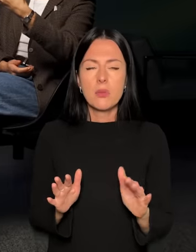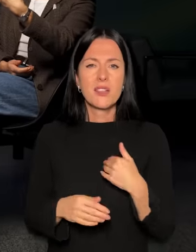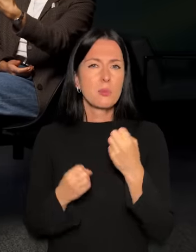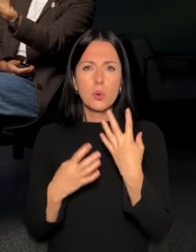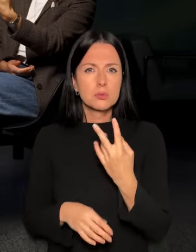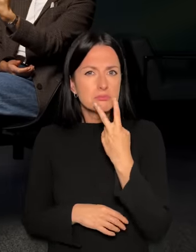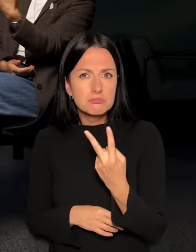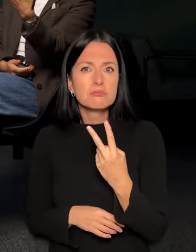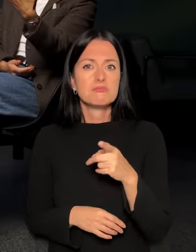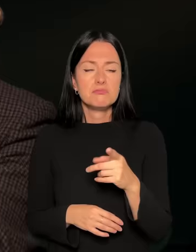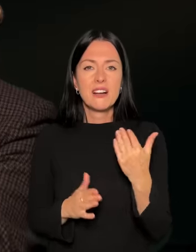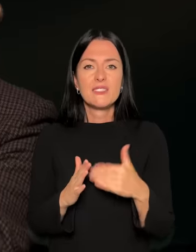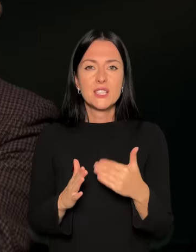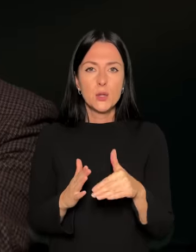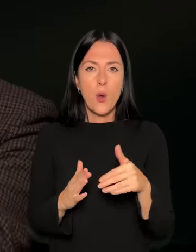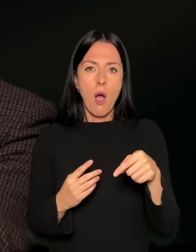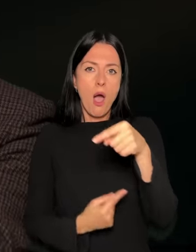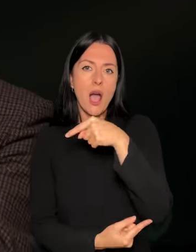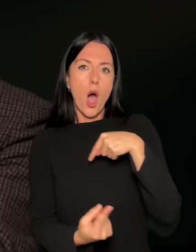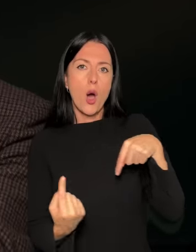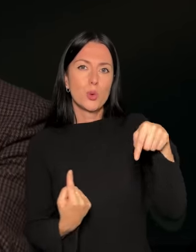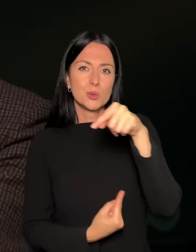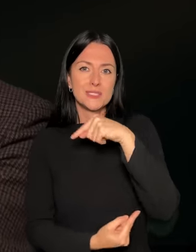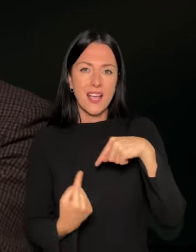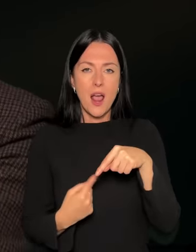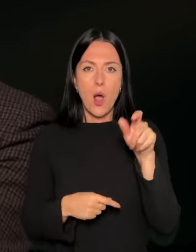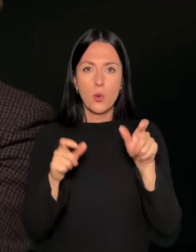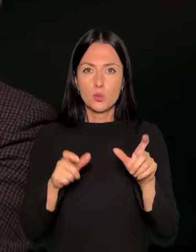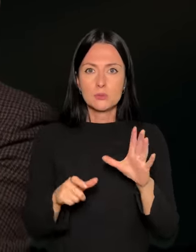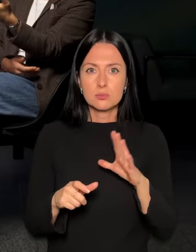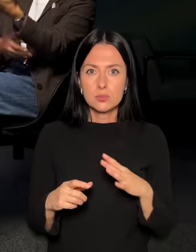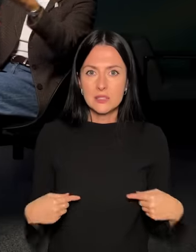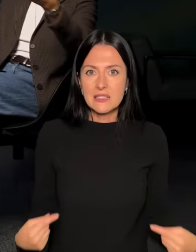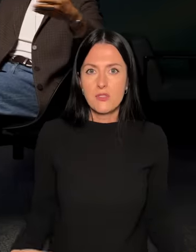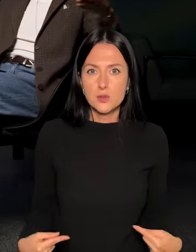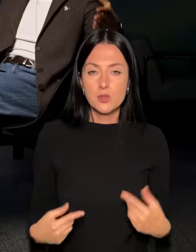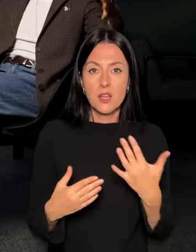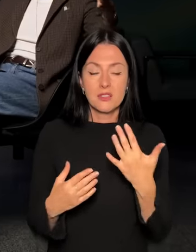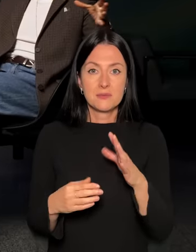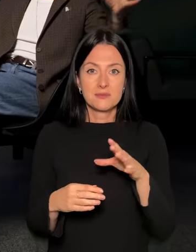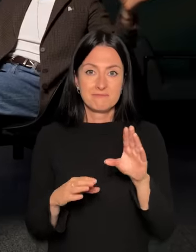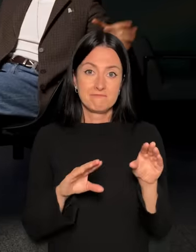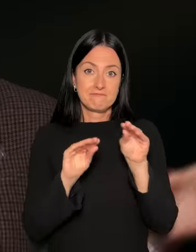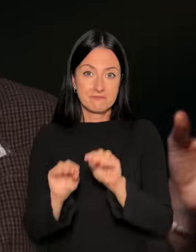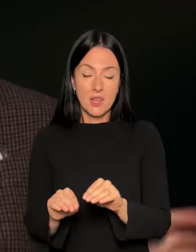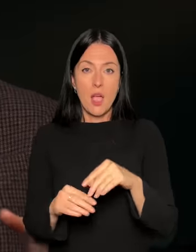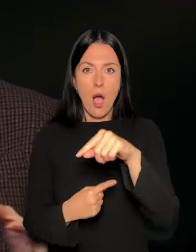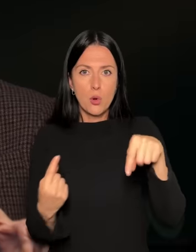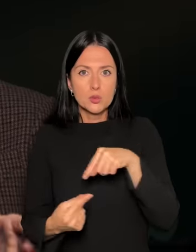I saw a video where people in wheelchairs were riding a carousel.